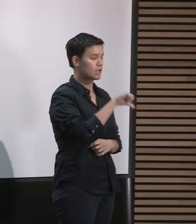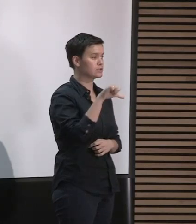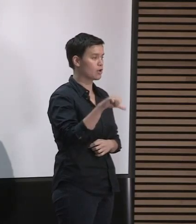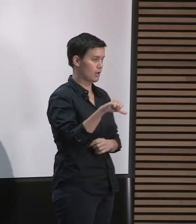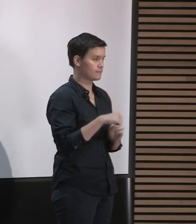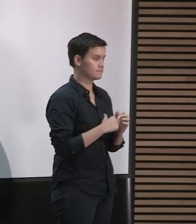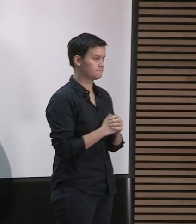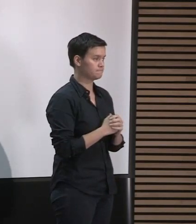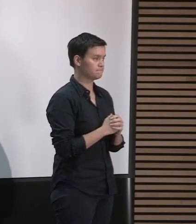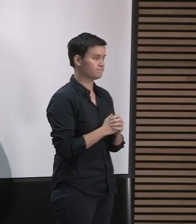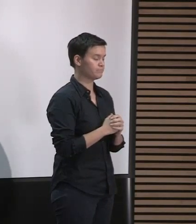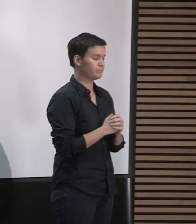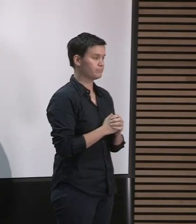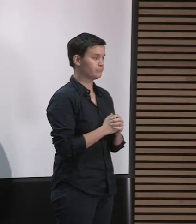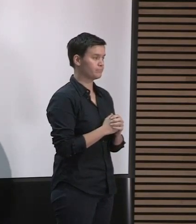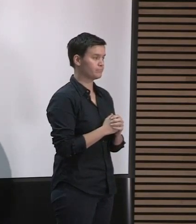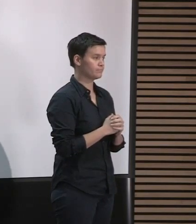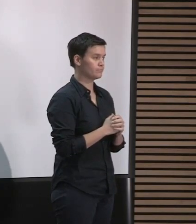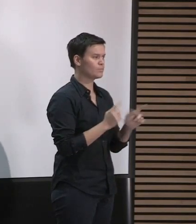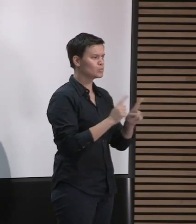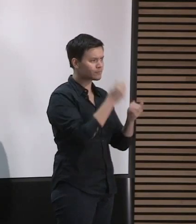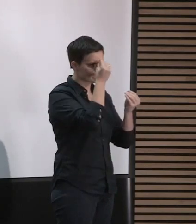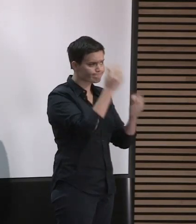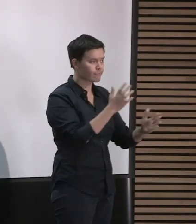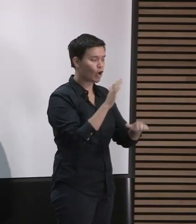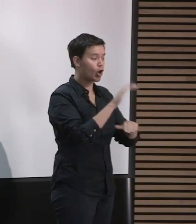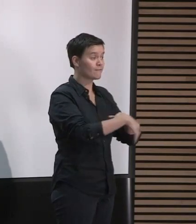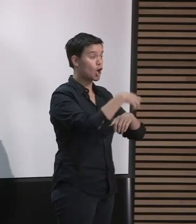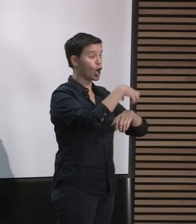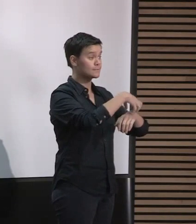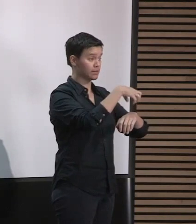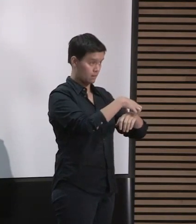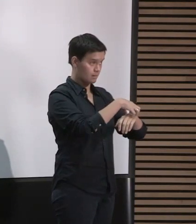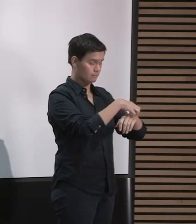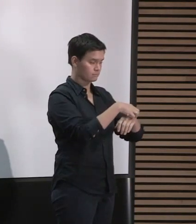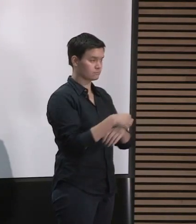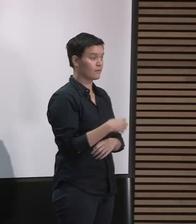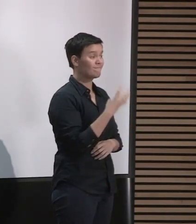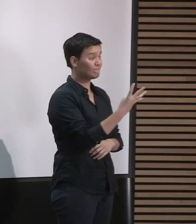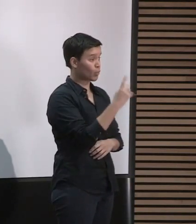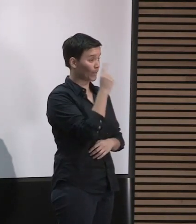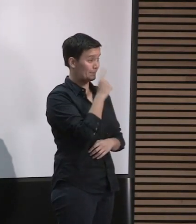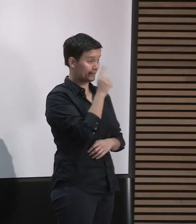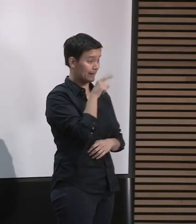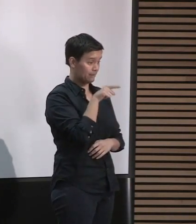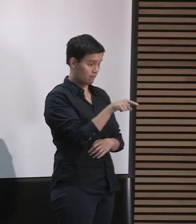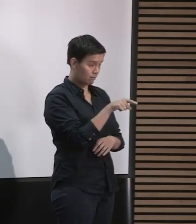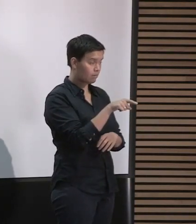confirmed cases of COVID-19 to 1299. And just to note on the